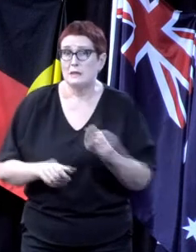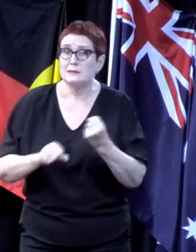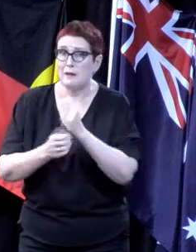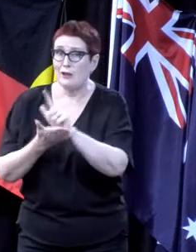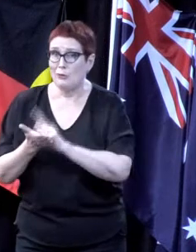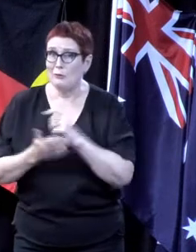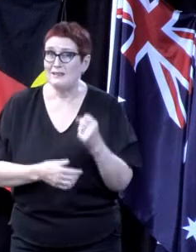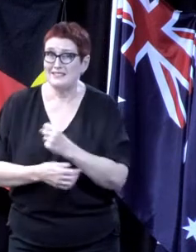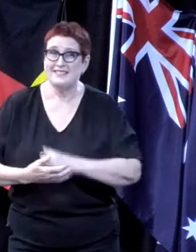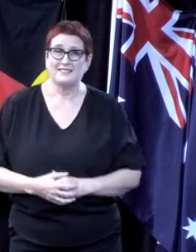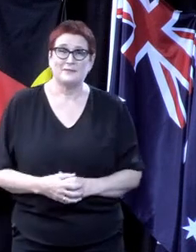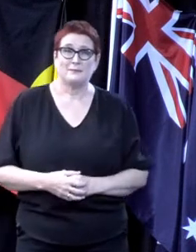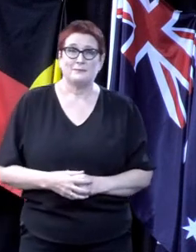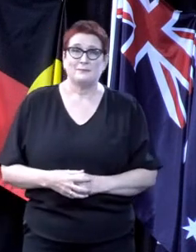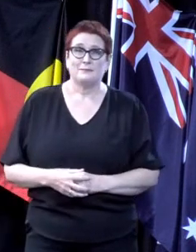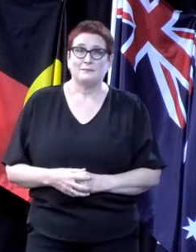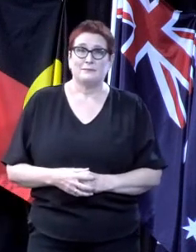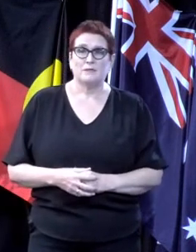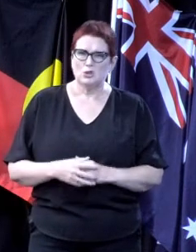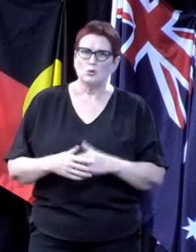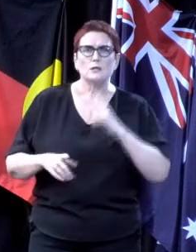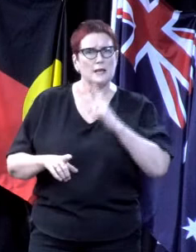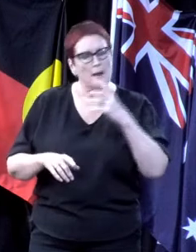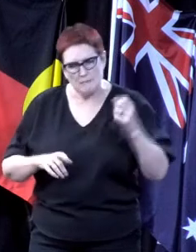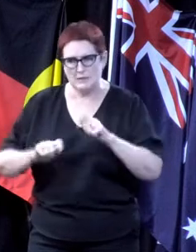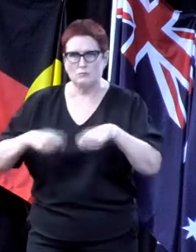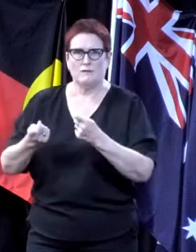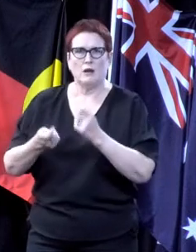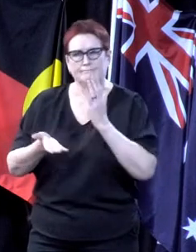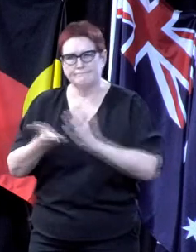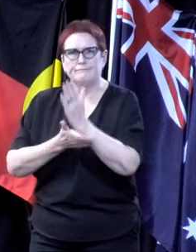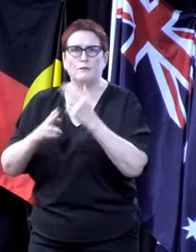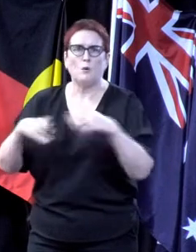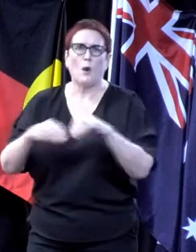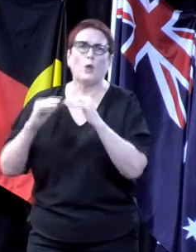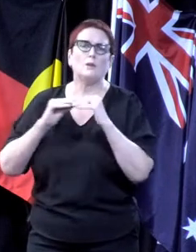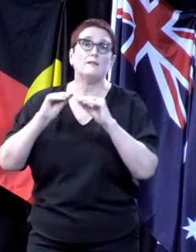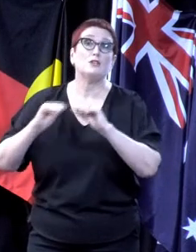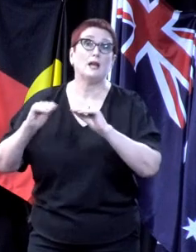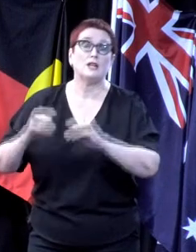to implement a right to inclusive education. One of the things that, speaking for myself,